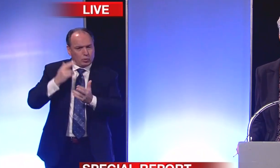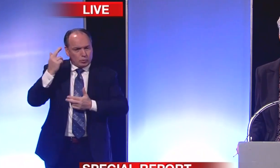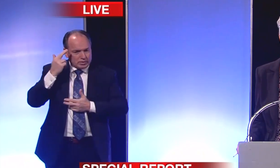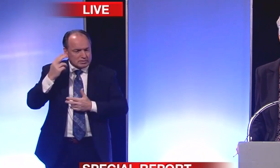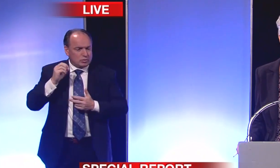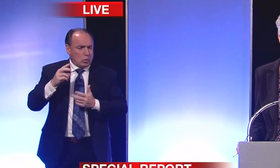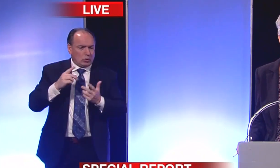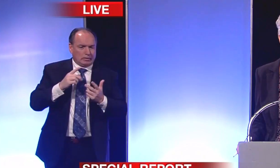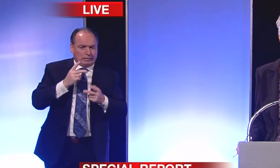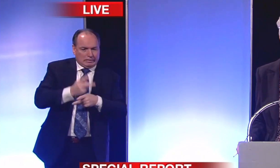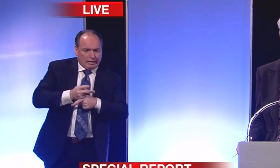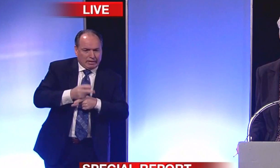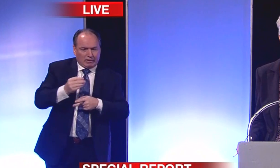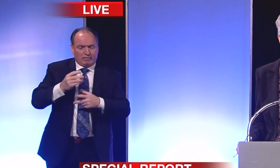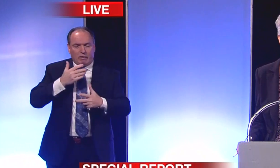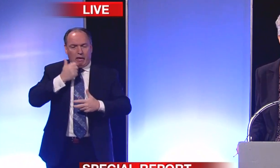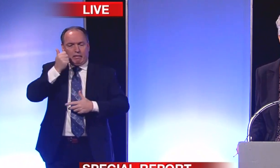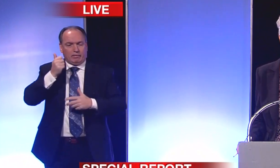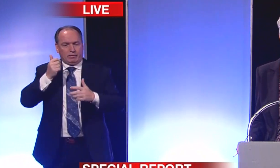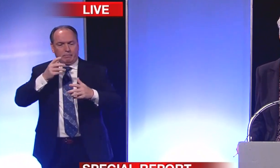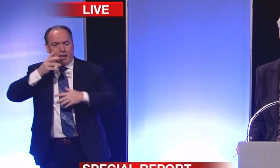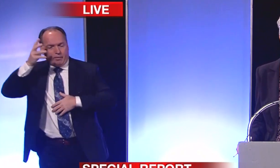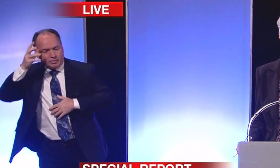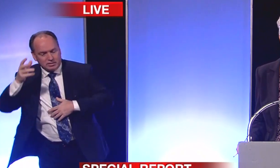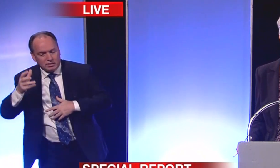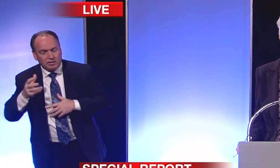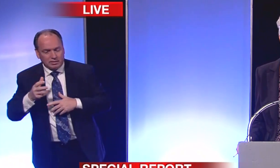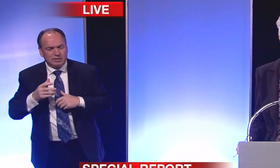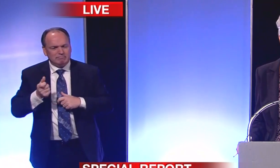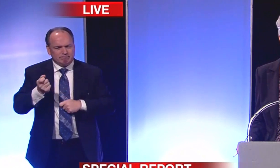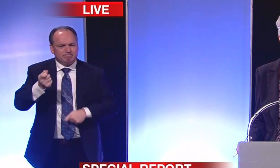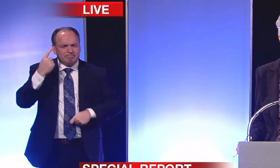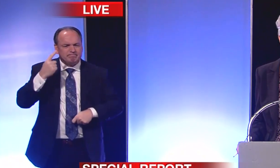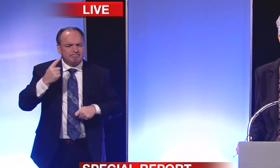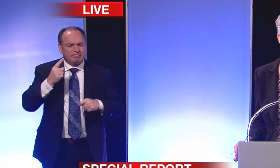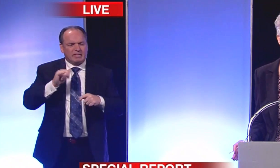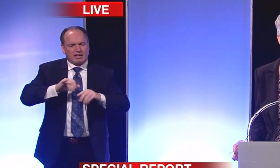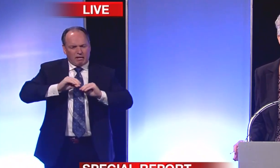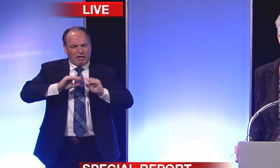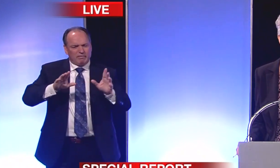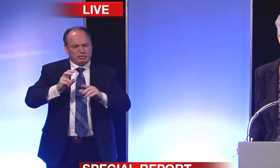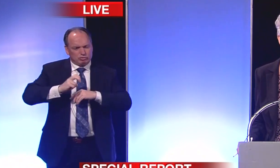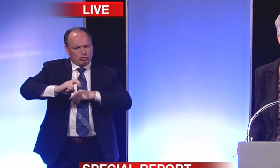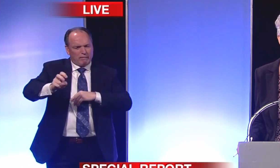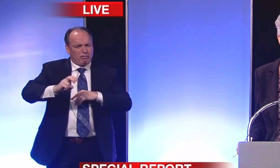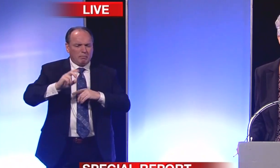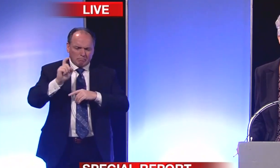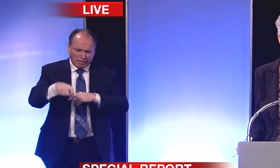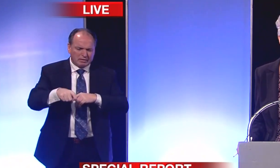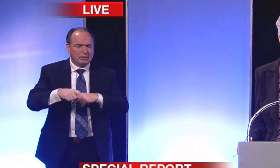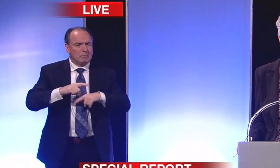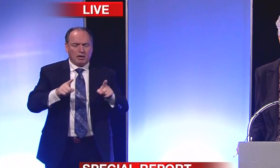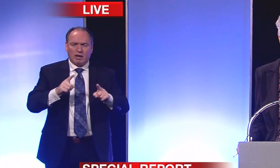OUTSIDE THE COMMUNITY YOU SHOULD AVOID IT. WE KNOW THERE ARE PEOPLE WHO